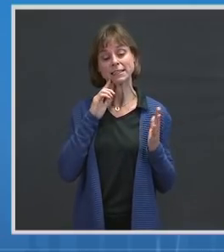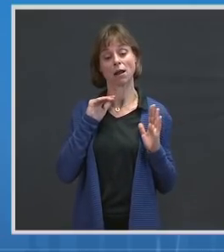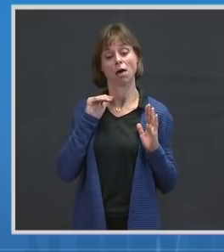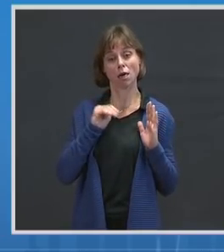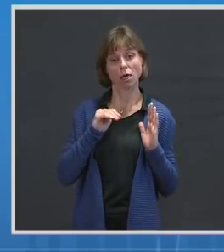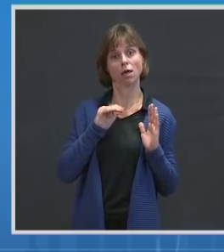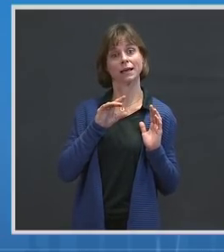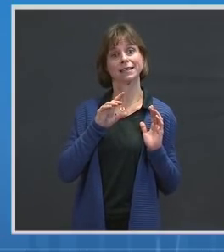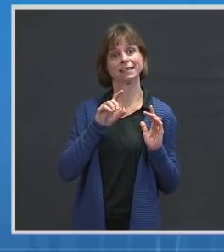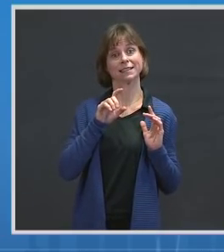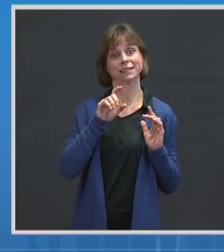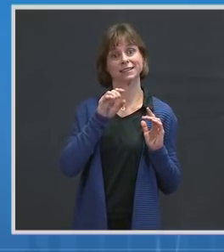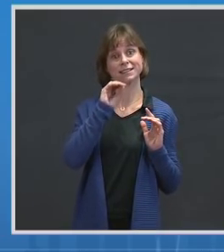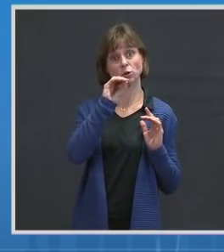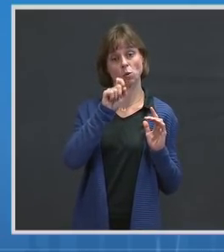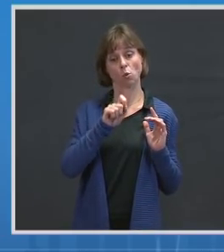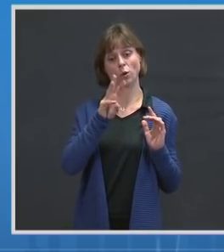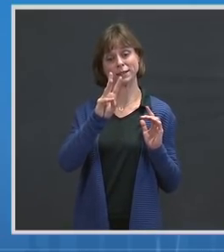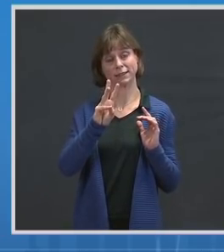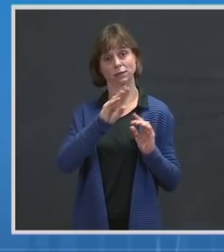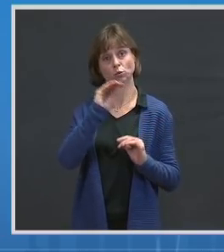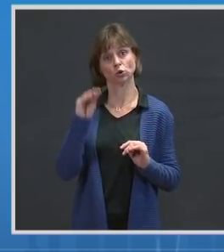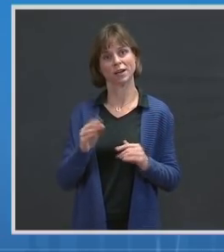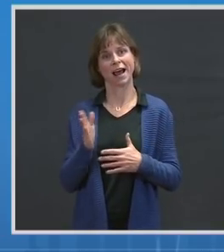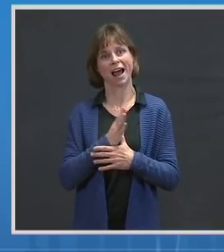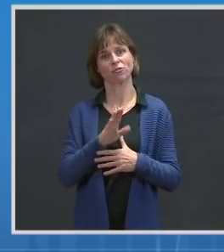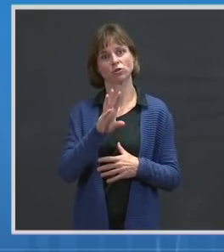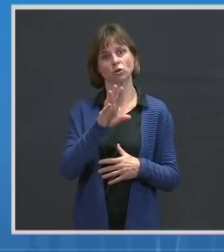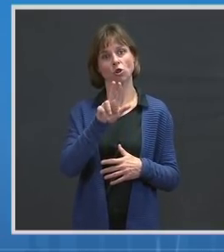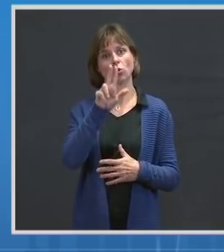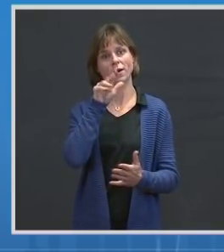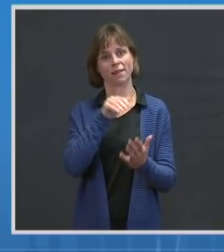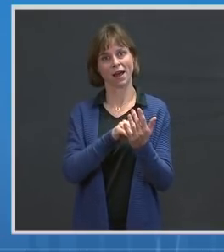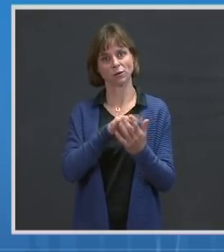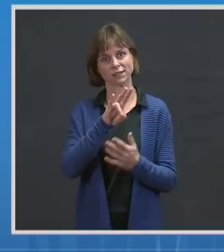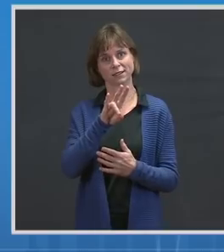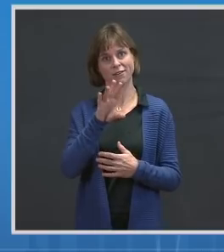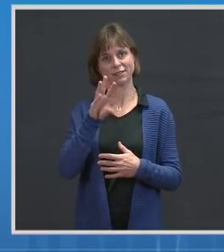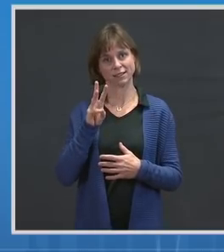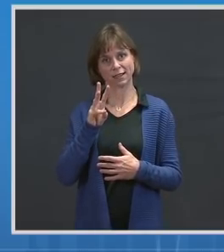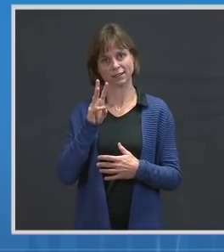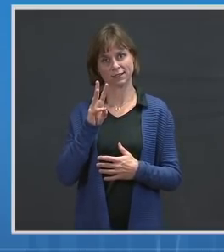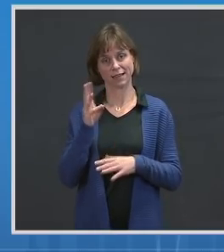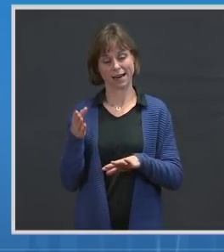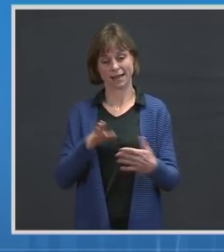to an average of 3,076 deaths per day from February 9th to February 15th.